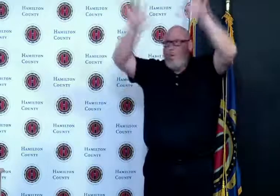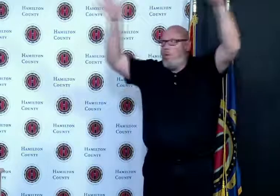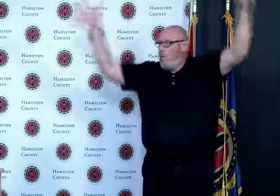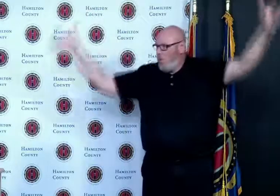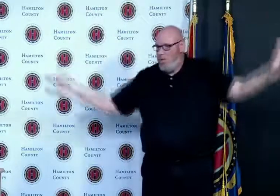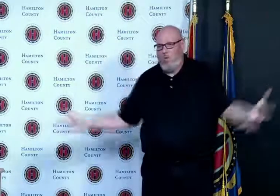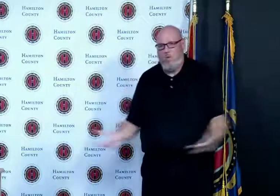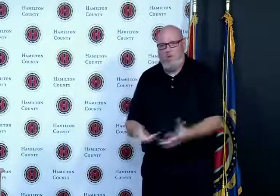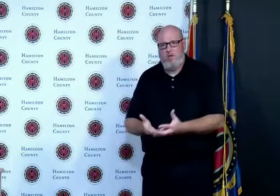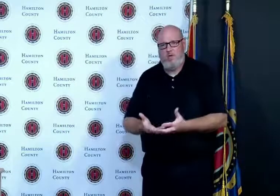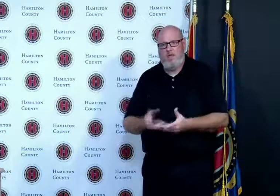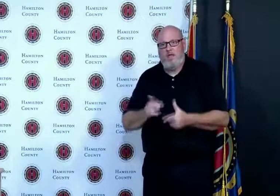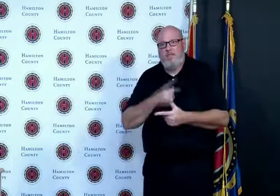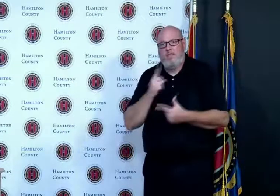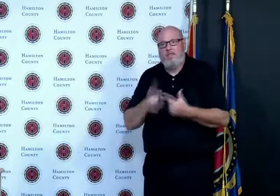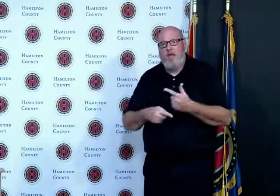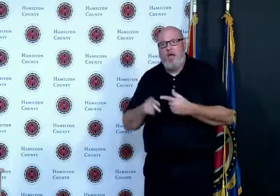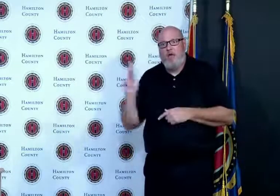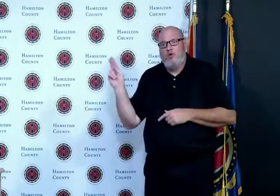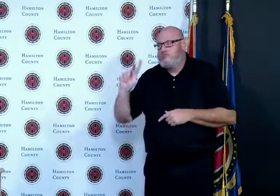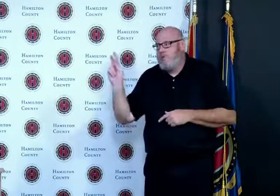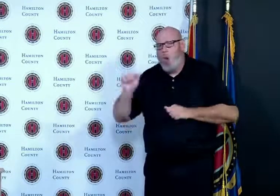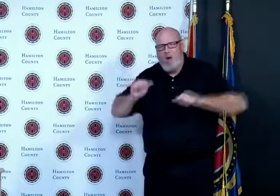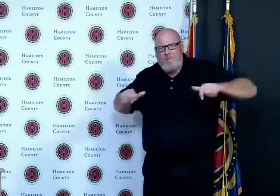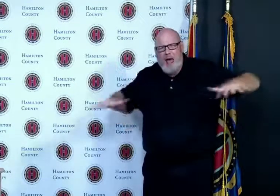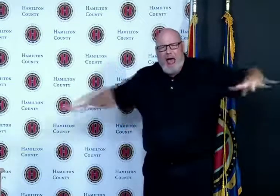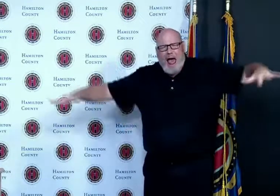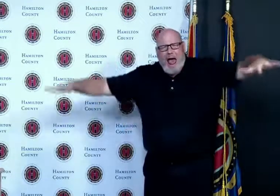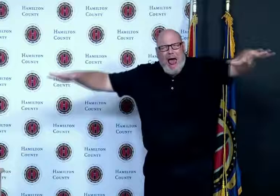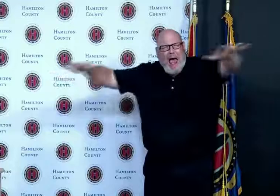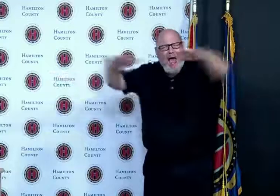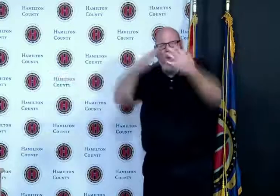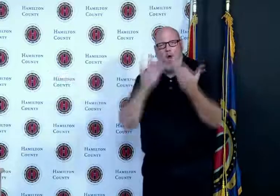hospitals are starting to set about in the community so you you are seeing this shift